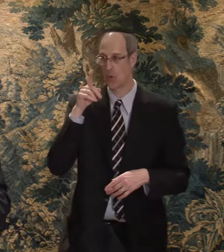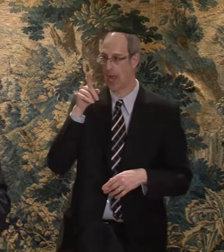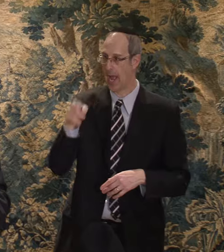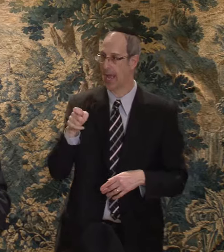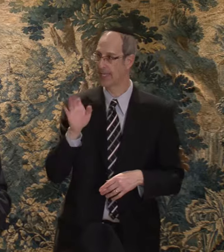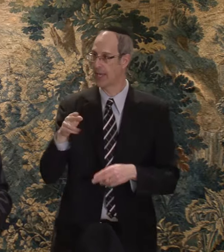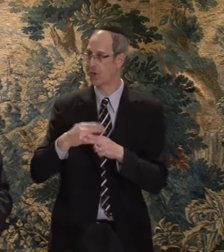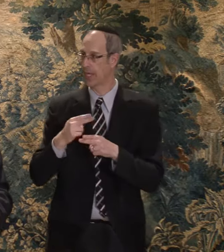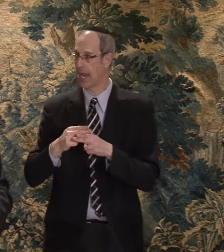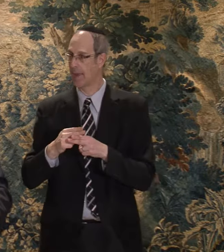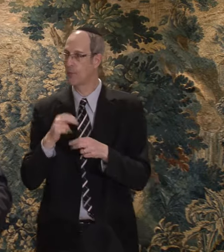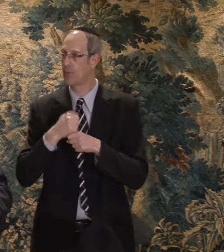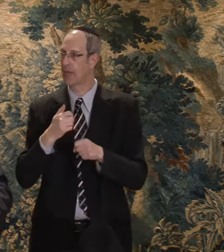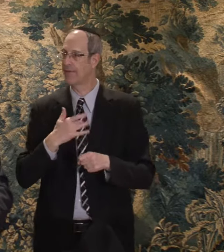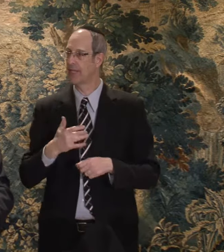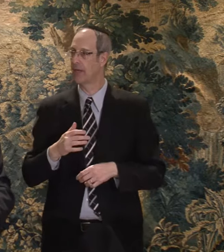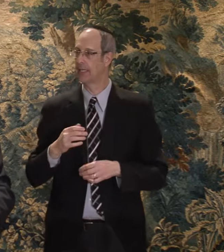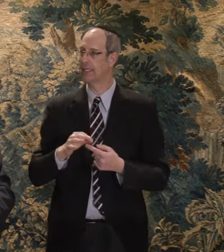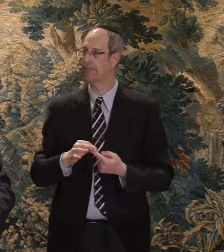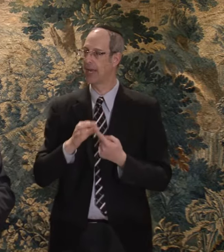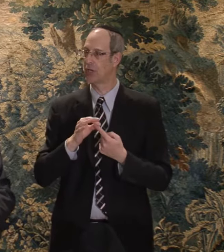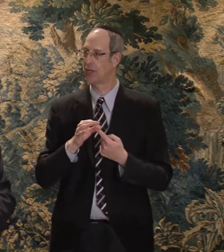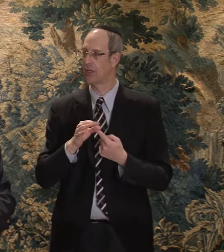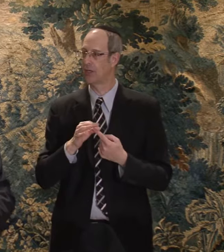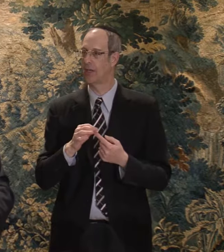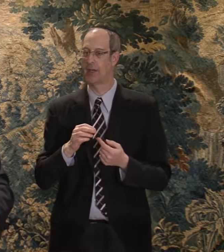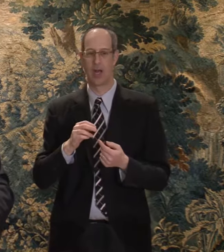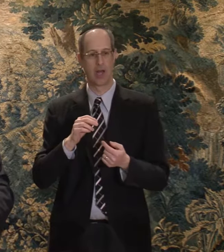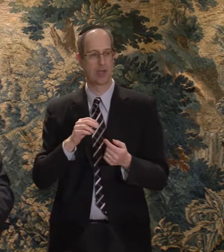name you make them feel special Cashin no you goddamn cover the hovater